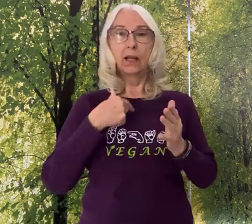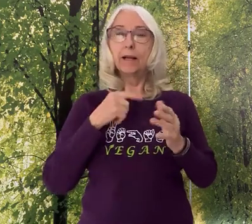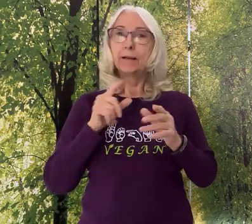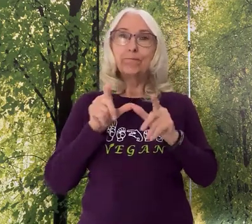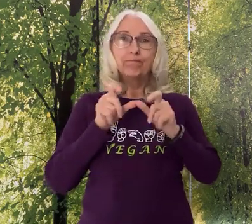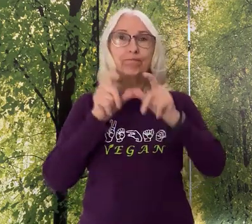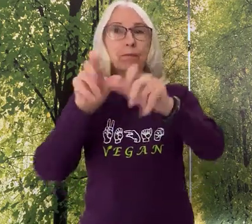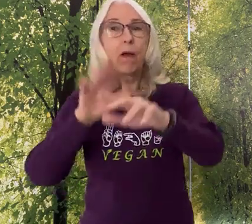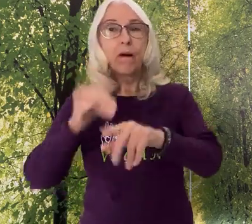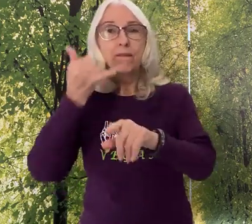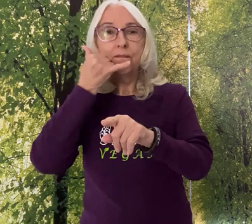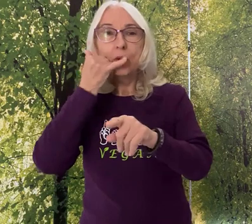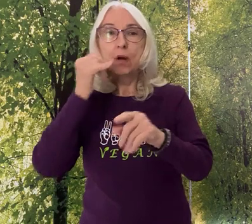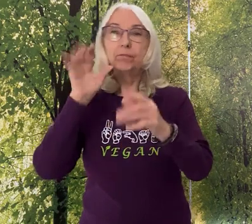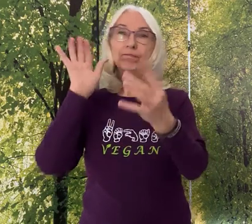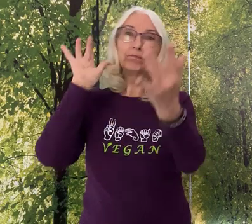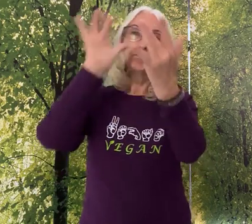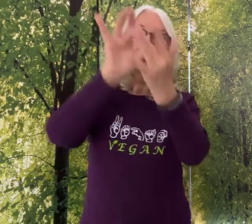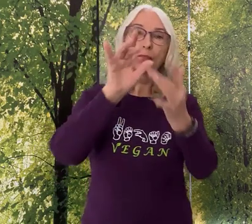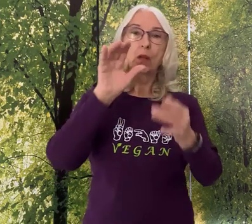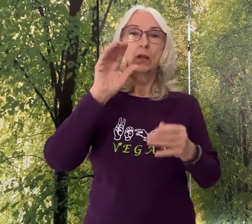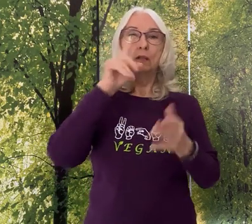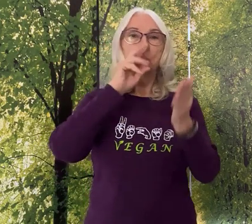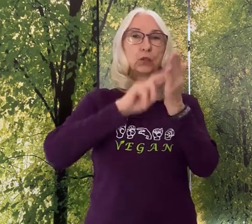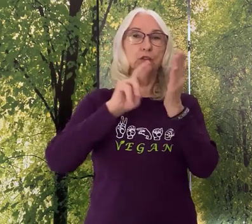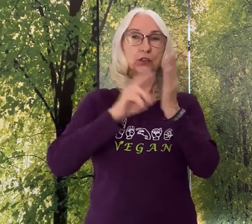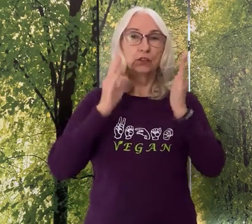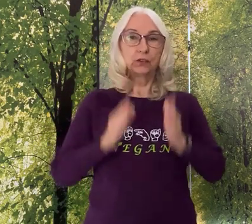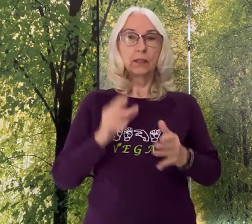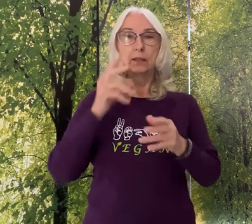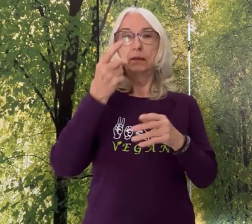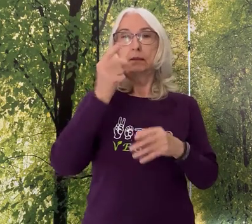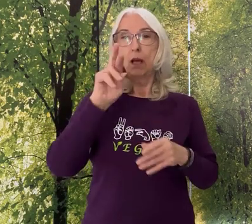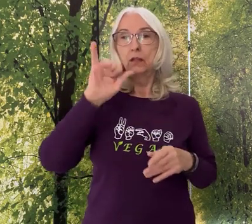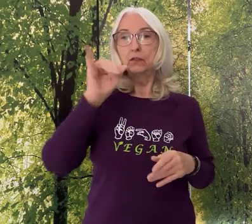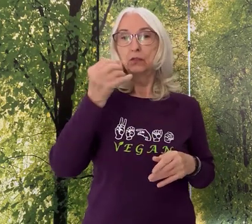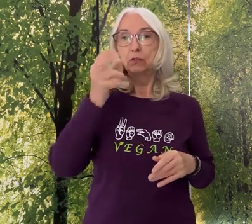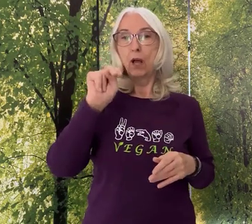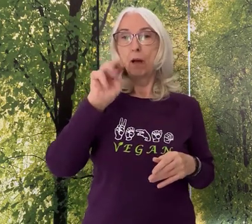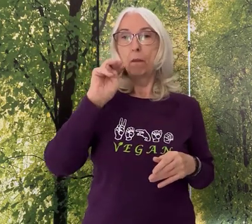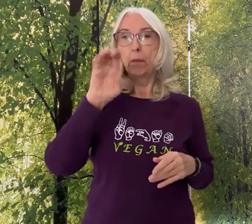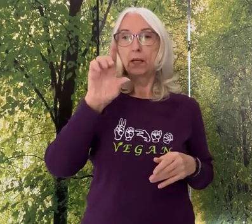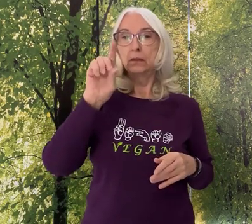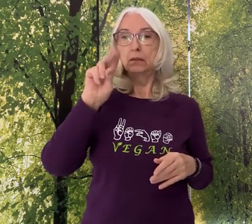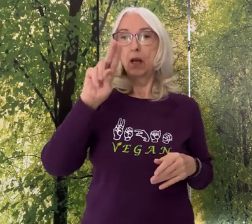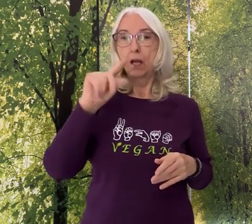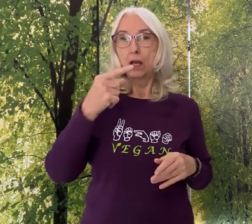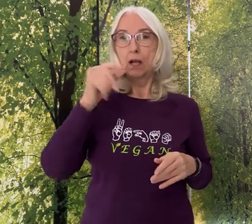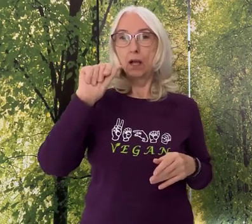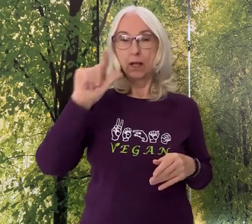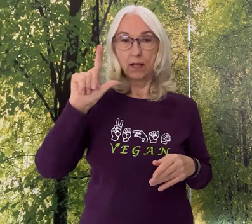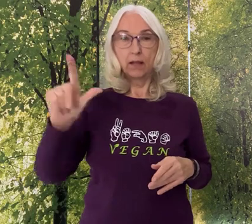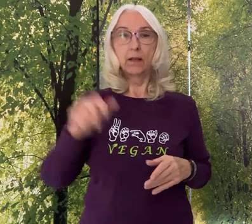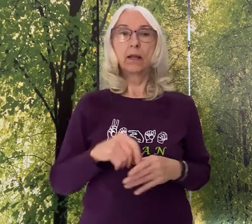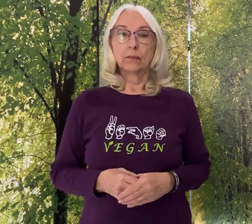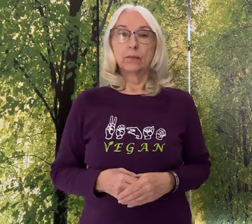I ran to the phone to contact the researcher, Dr. John McDougall.